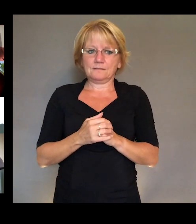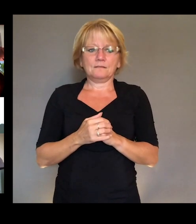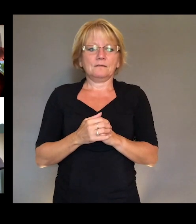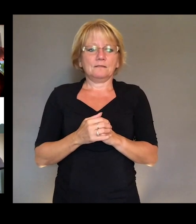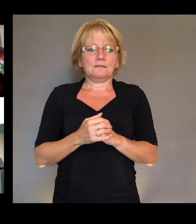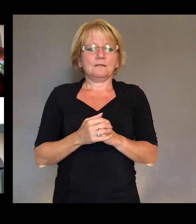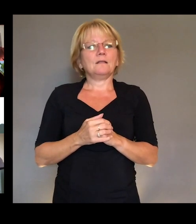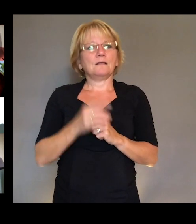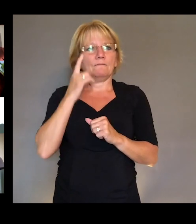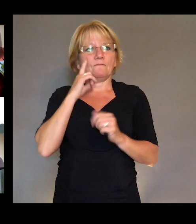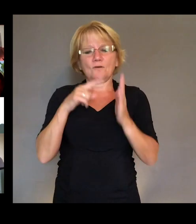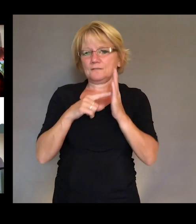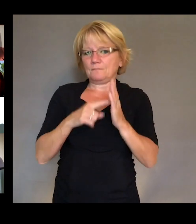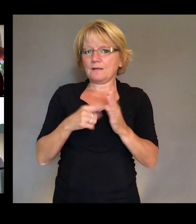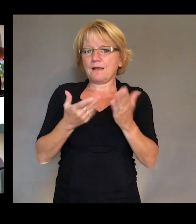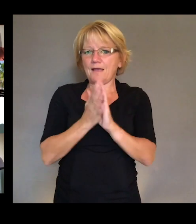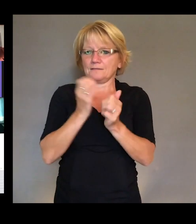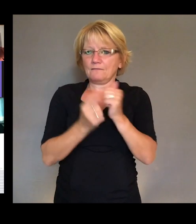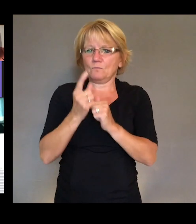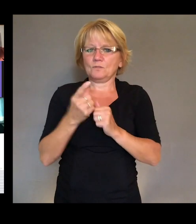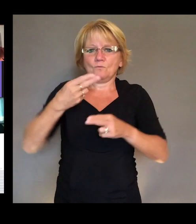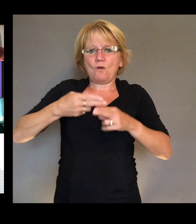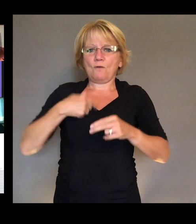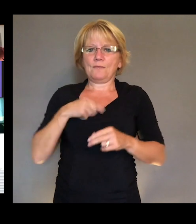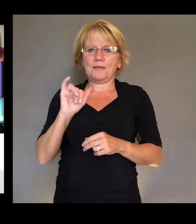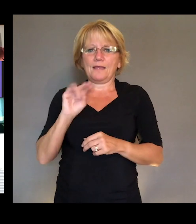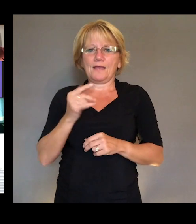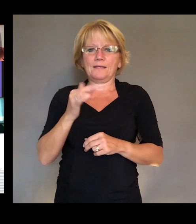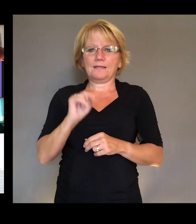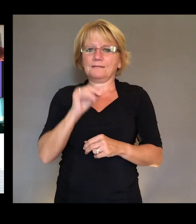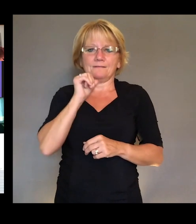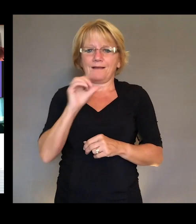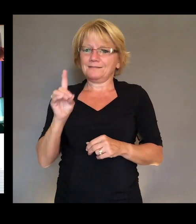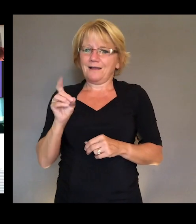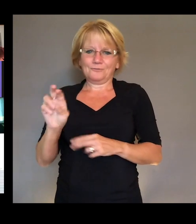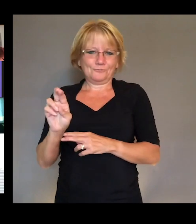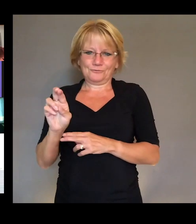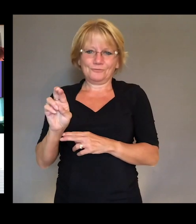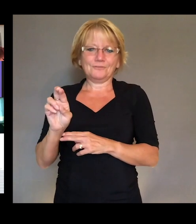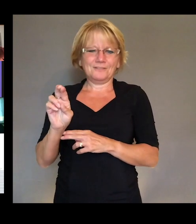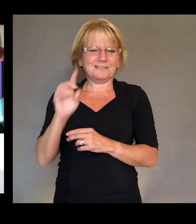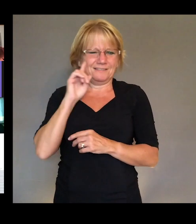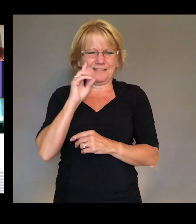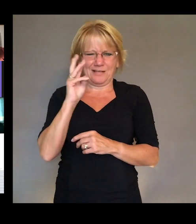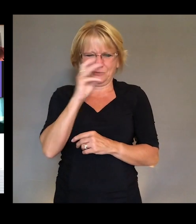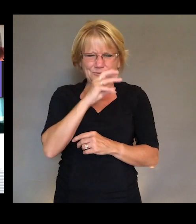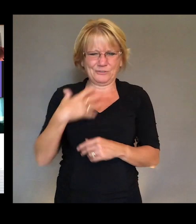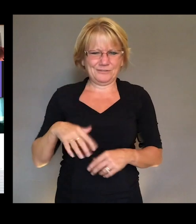ask all of you to refer to me as Angan as opposed to Dr Atasay it sounds weird, man.